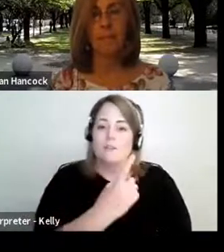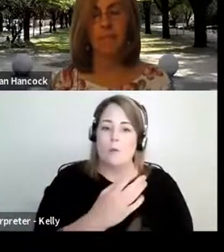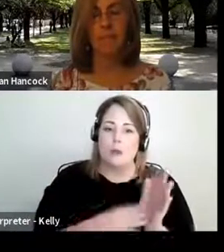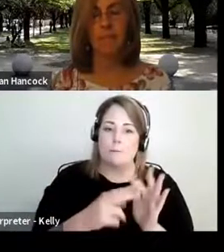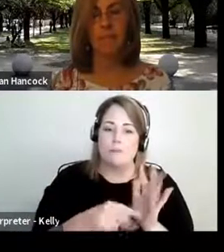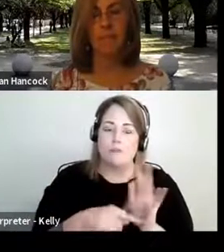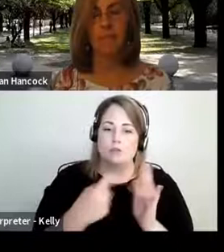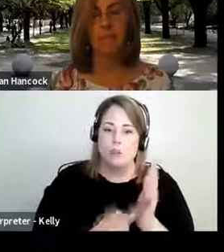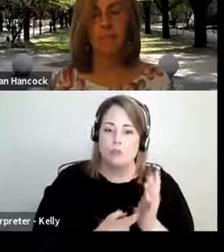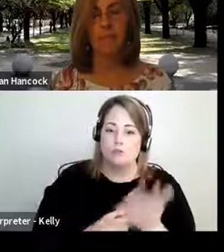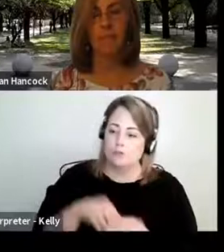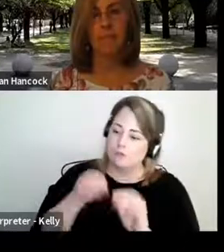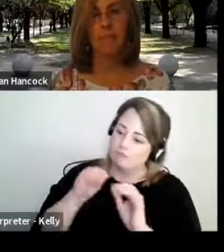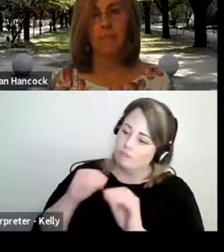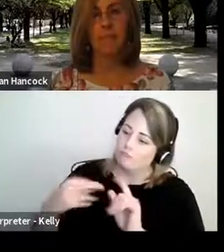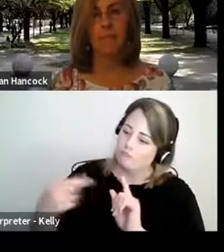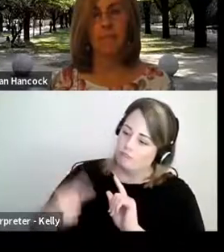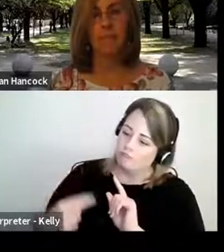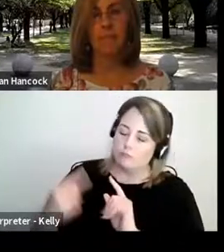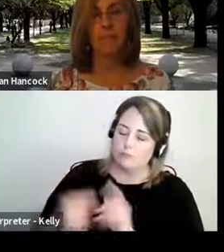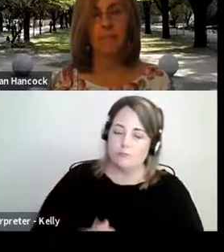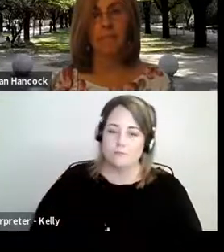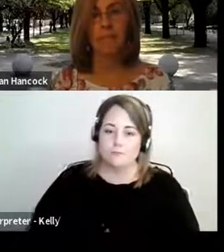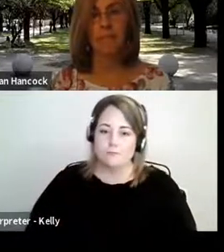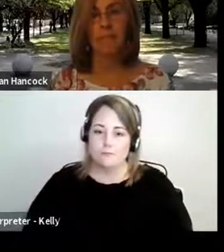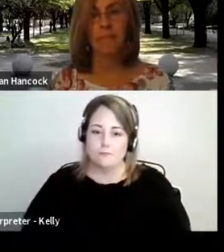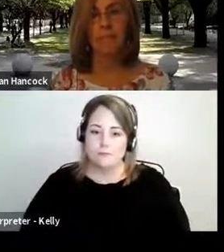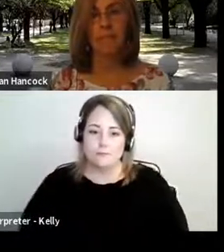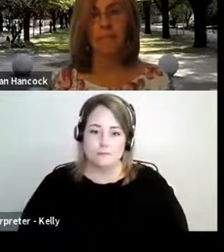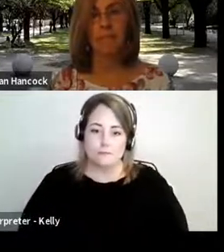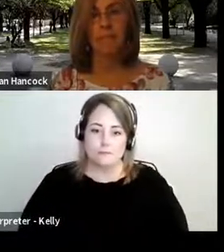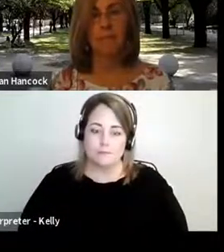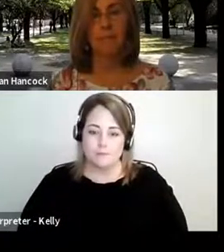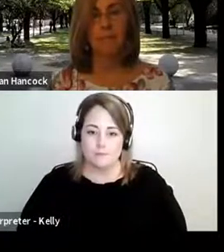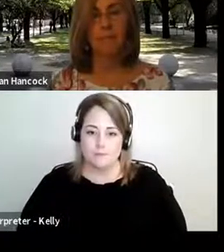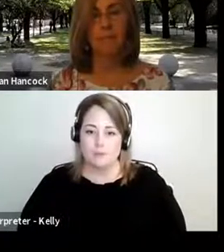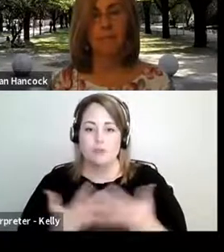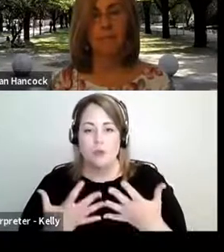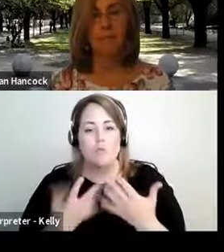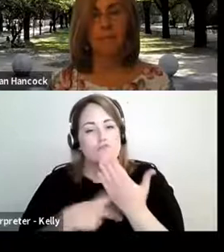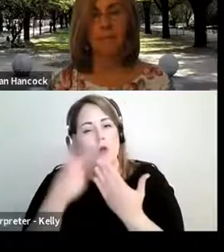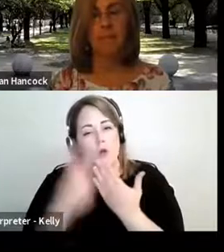So, yeah. We've kind of changed our program slightly in the last couple of years where